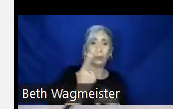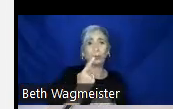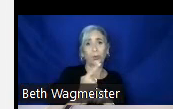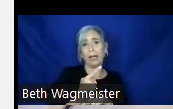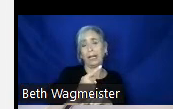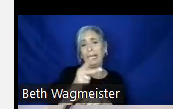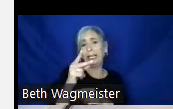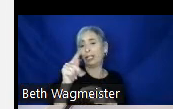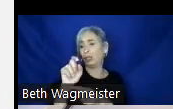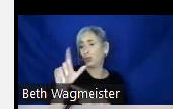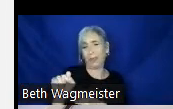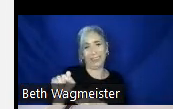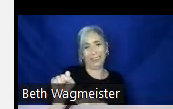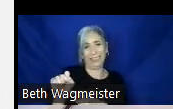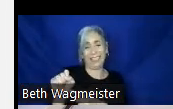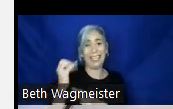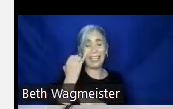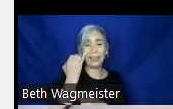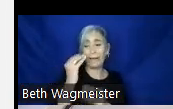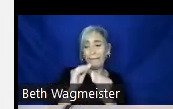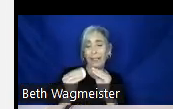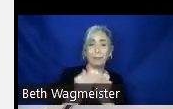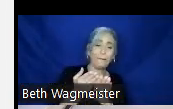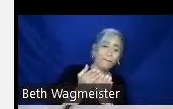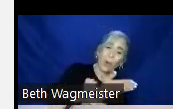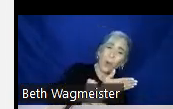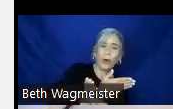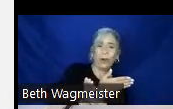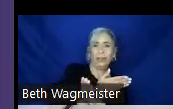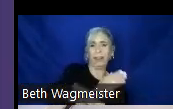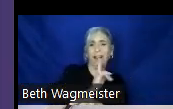right tools. If they would be able to fix them before they actually launched the product.